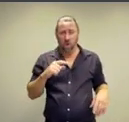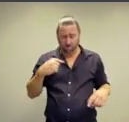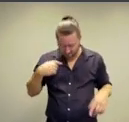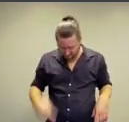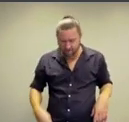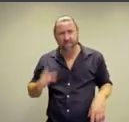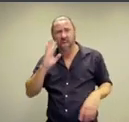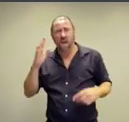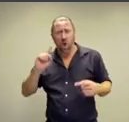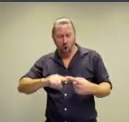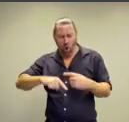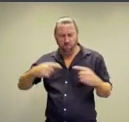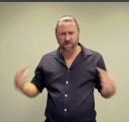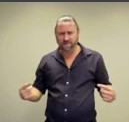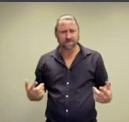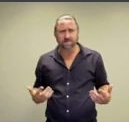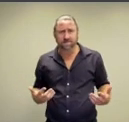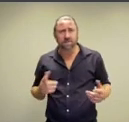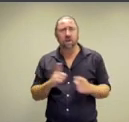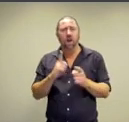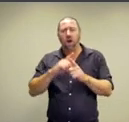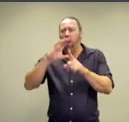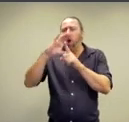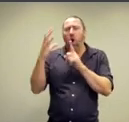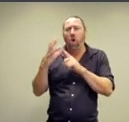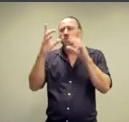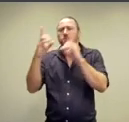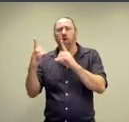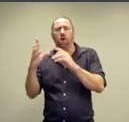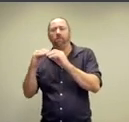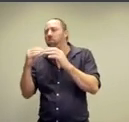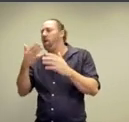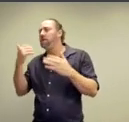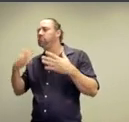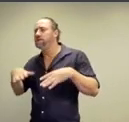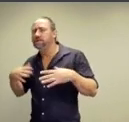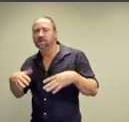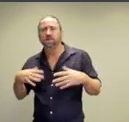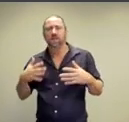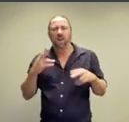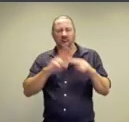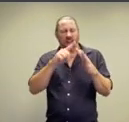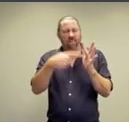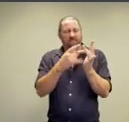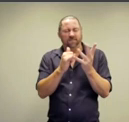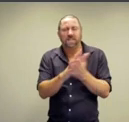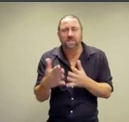contradictory combinations of style. They would scavenge things like cultural designs from world dress,